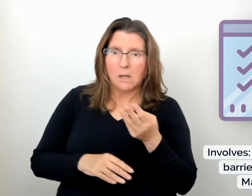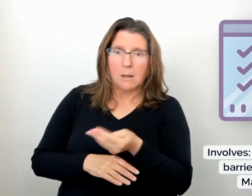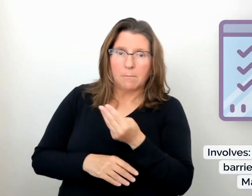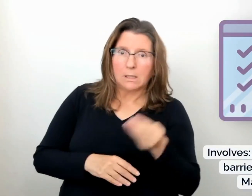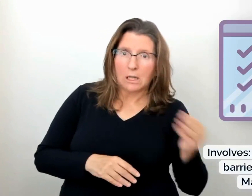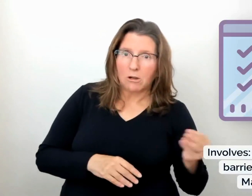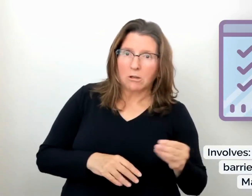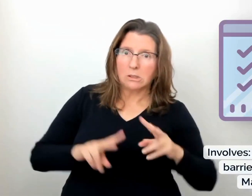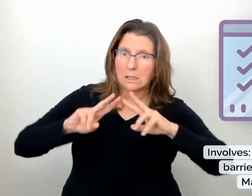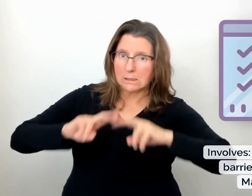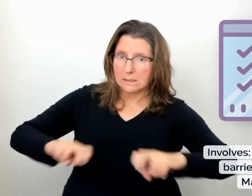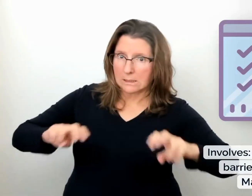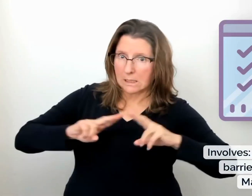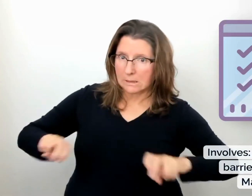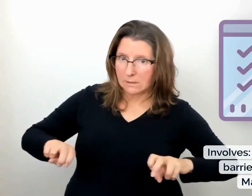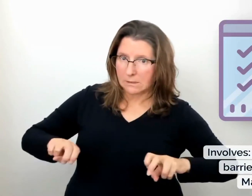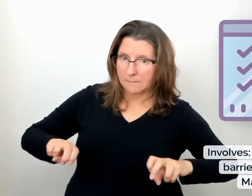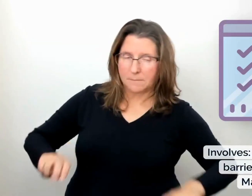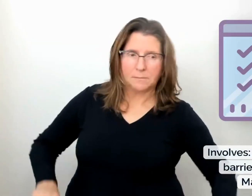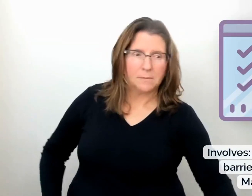so they can be eliminated or minimized.